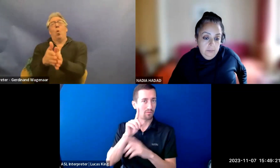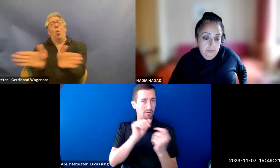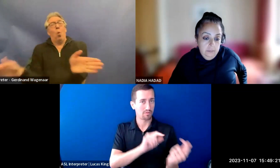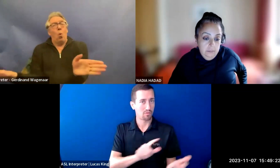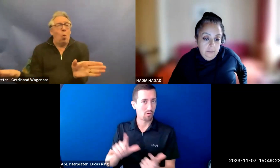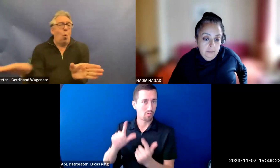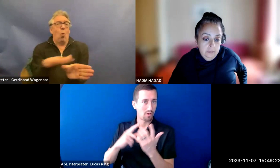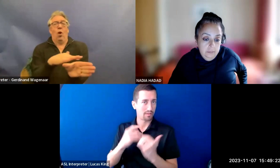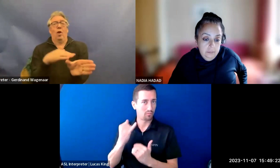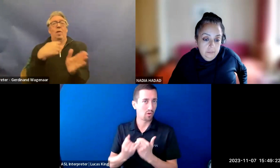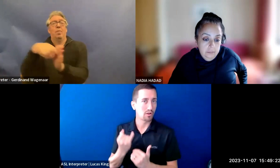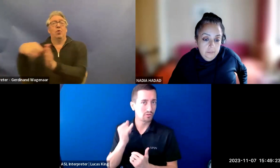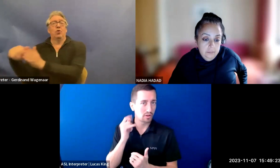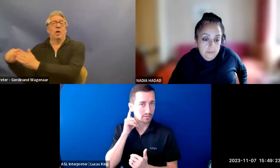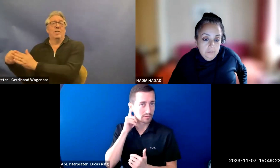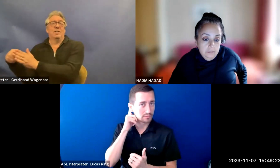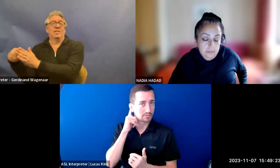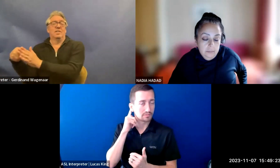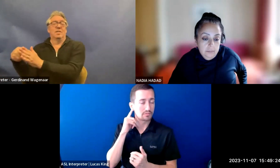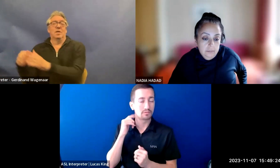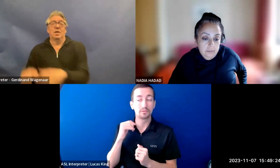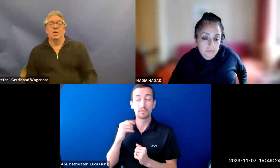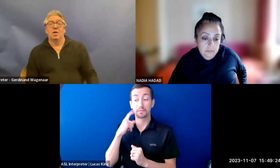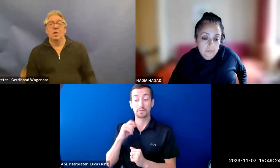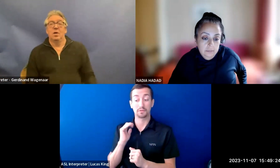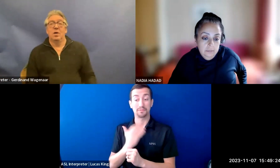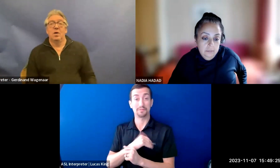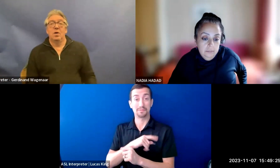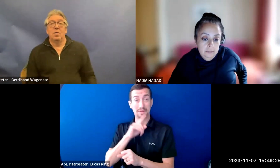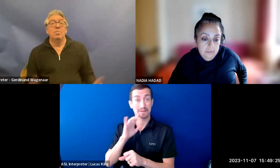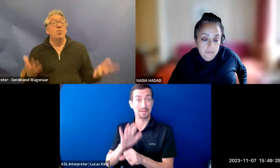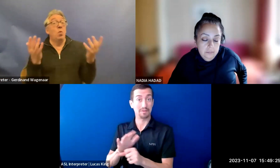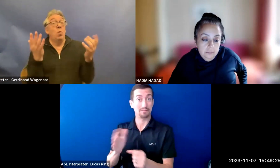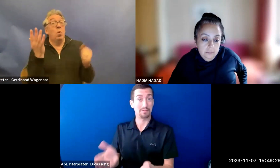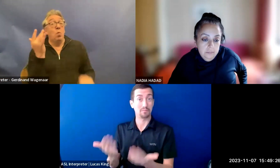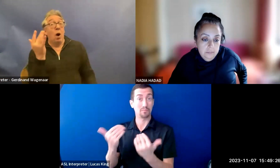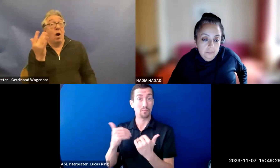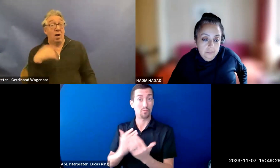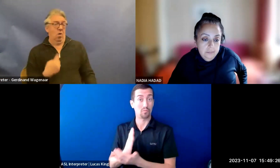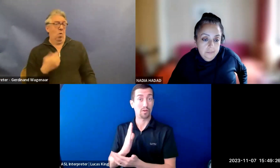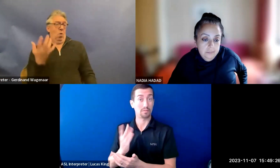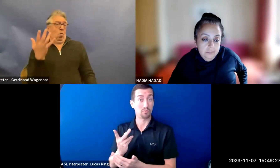Not only because of our commitment to promote Rights of Persons with Disabilities.